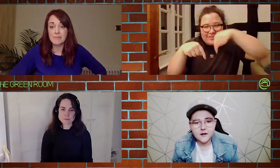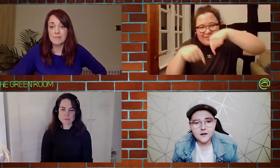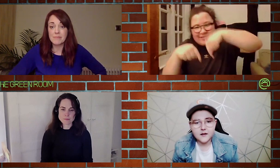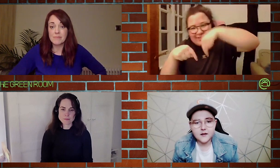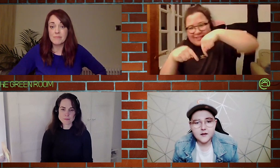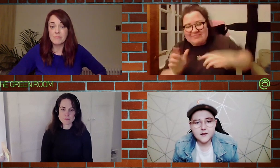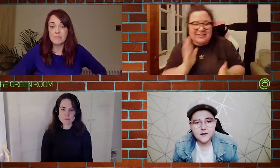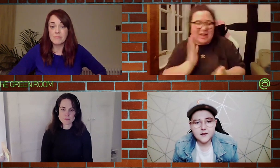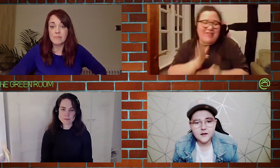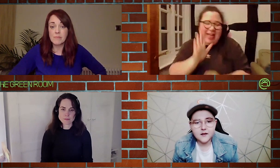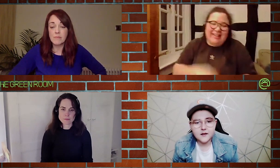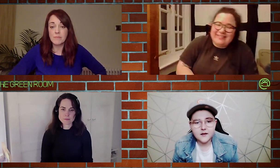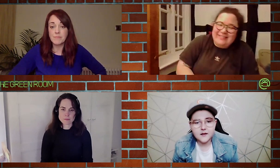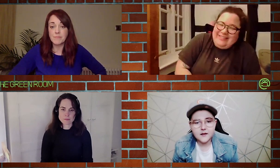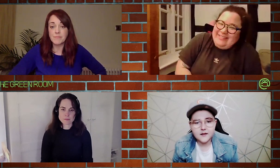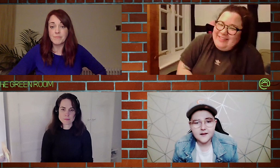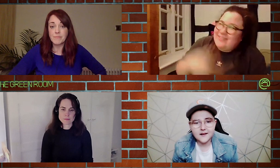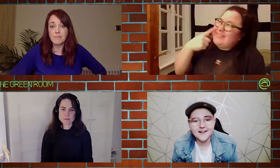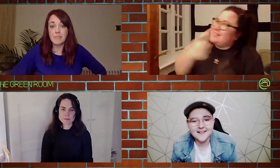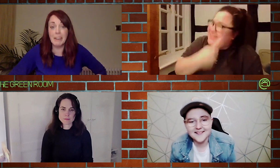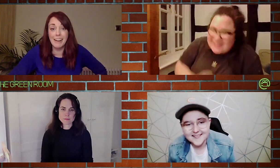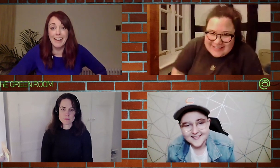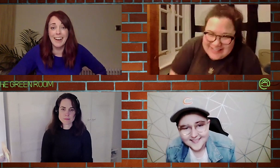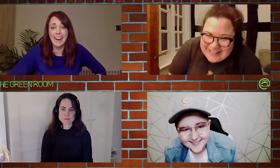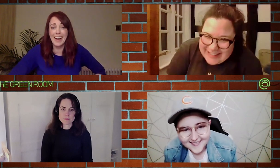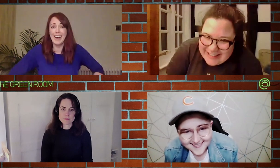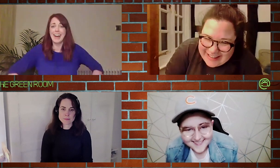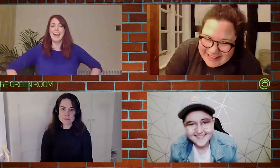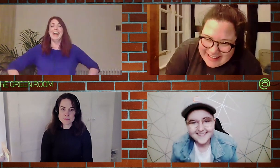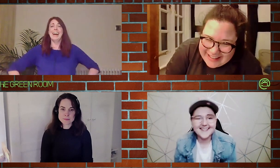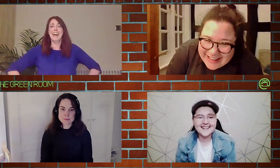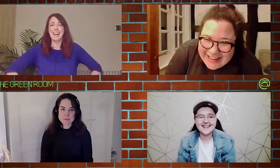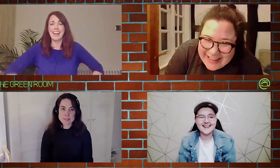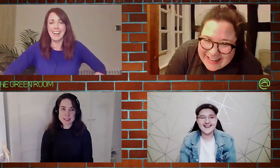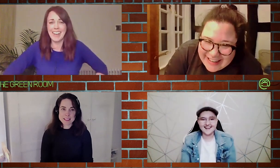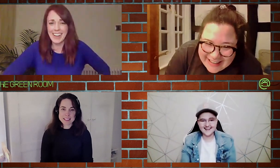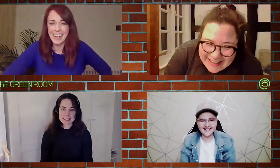which we use cans of Irn Bru to tempt them and then we catch them. So I used this sign for haggis and